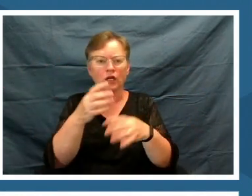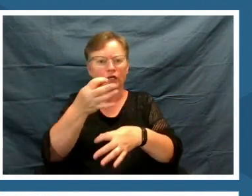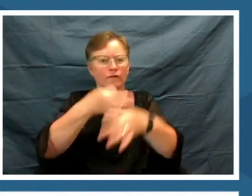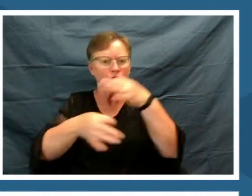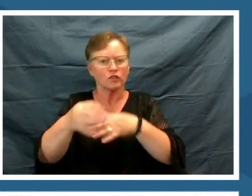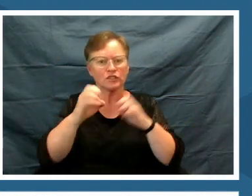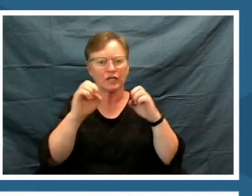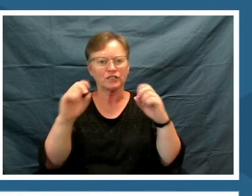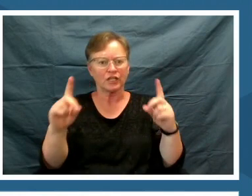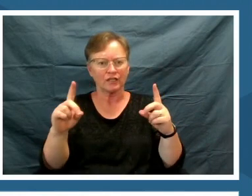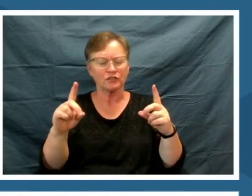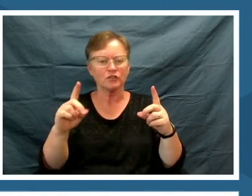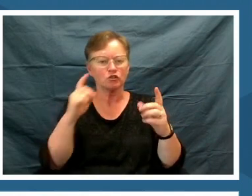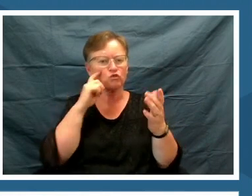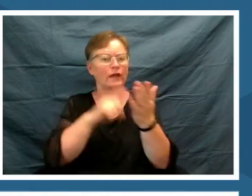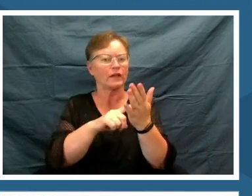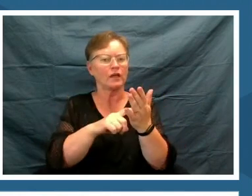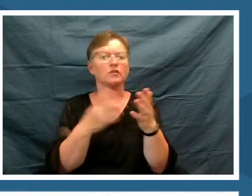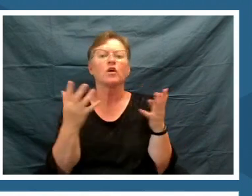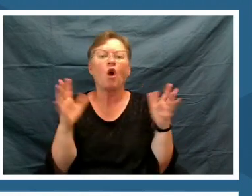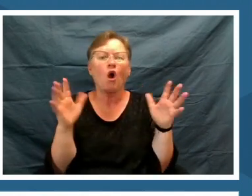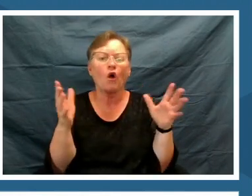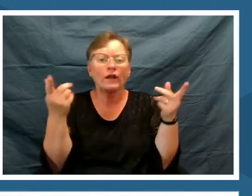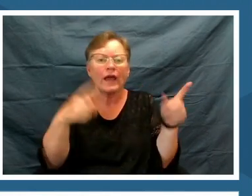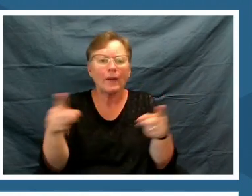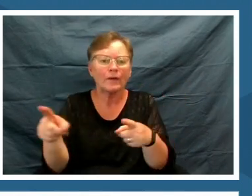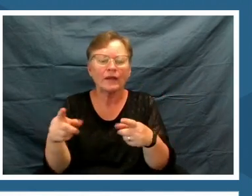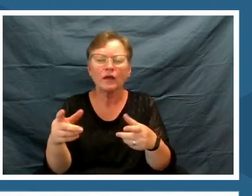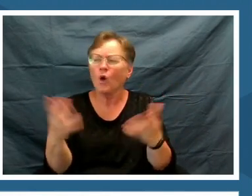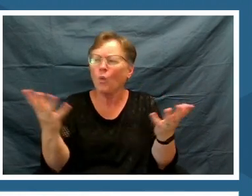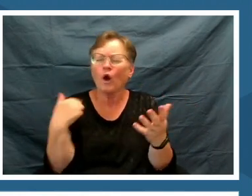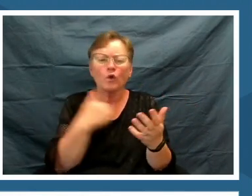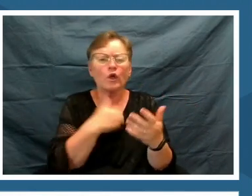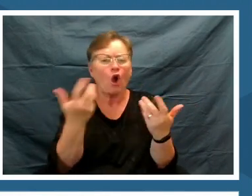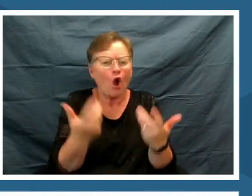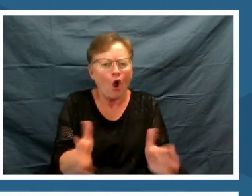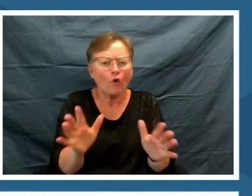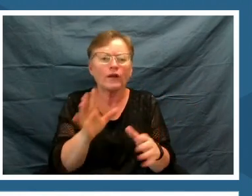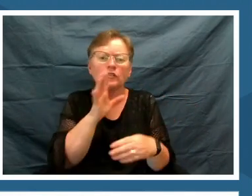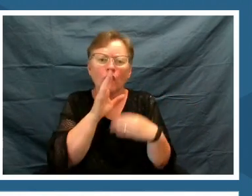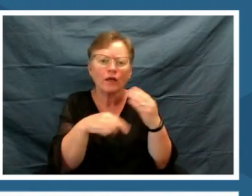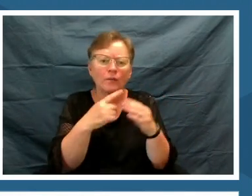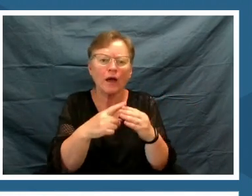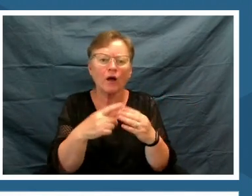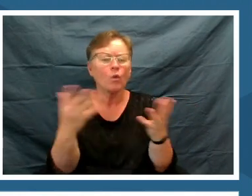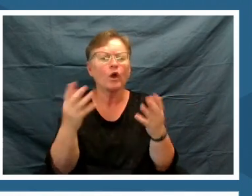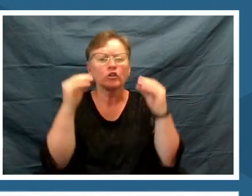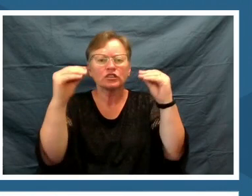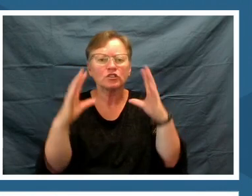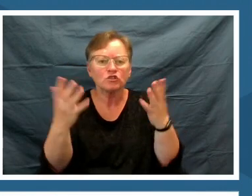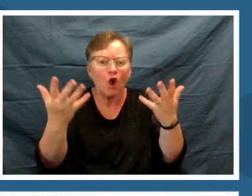our schools what are we already talking about what are teachers already